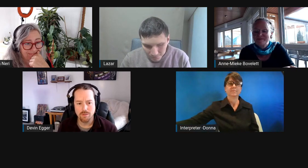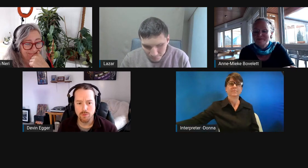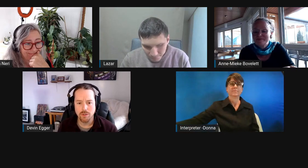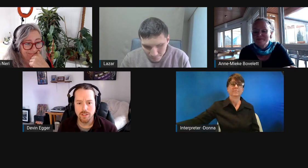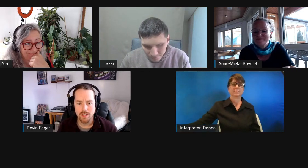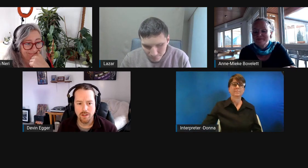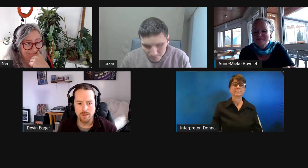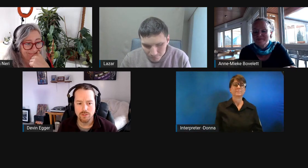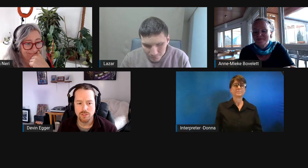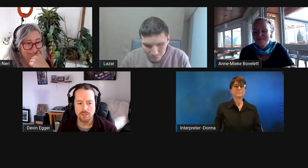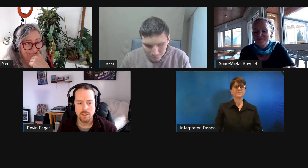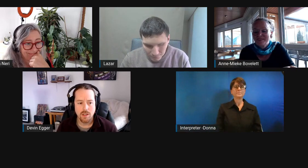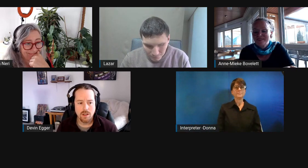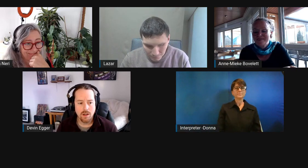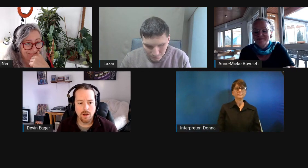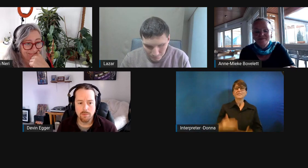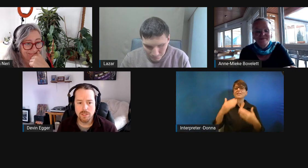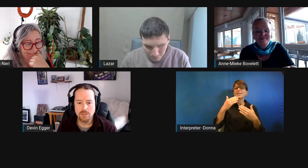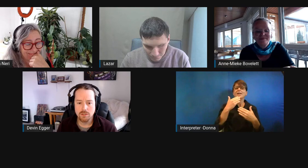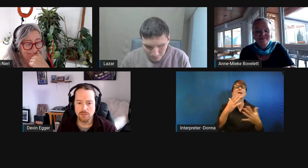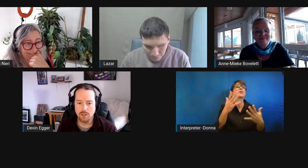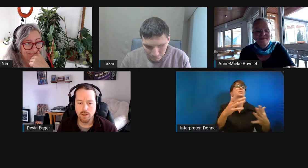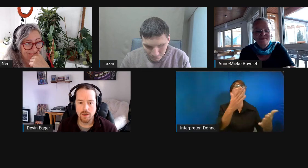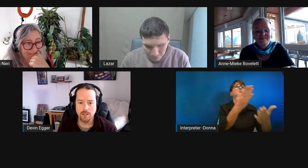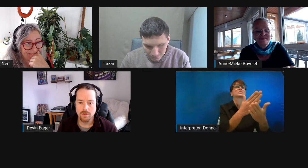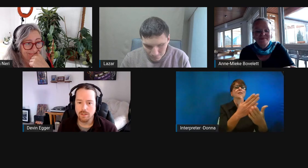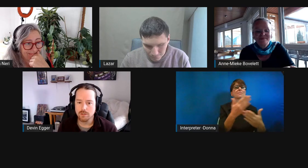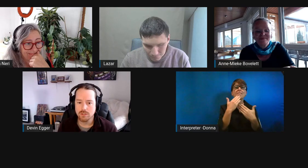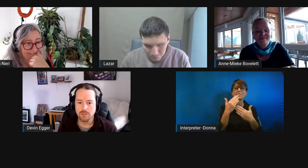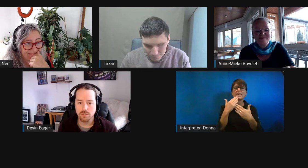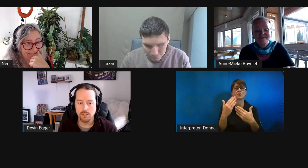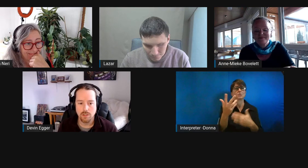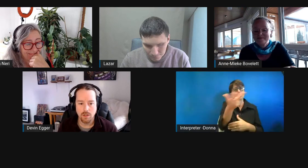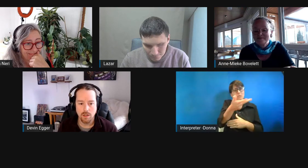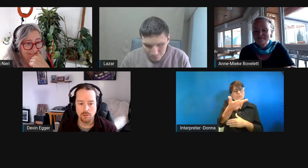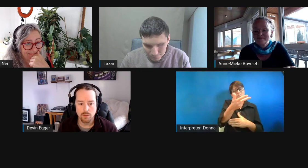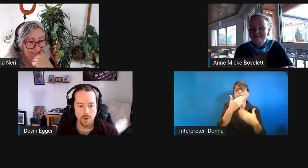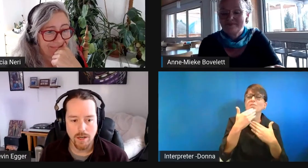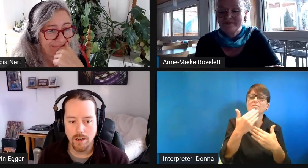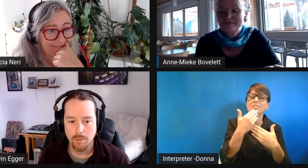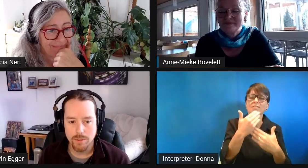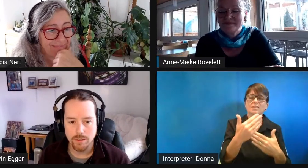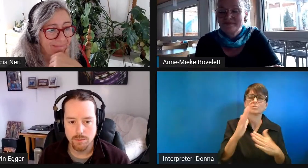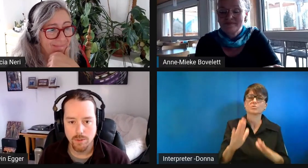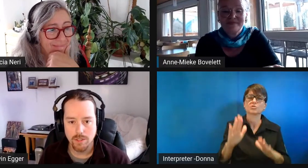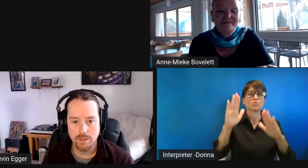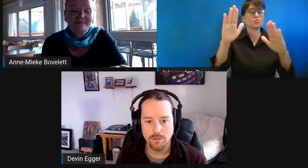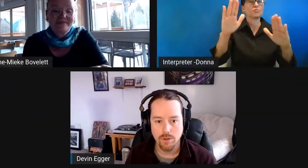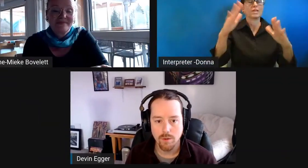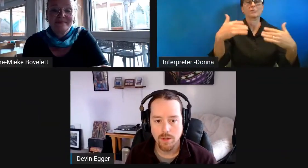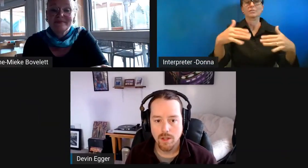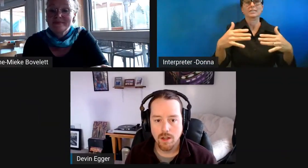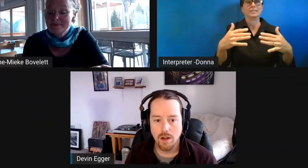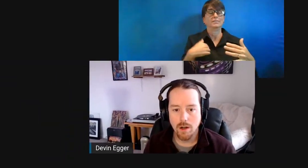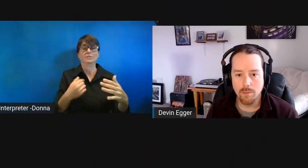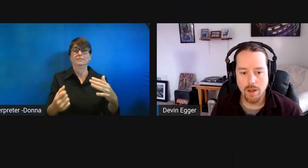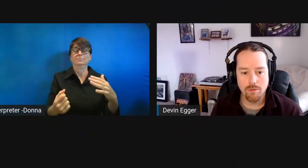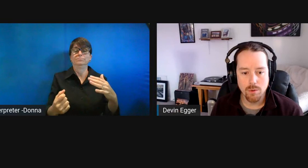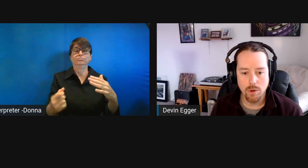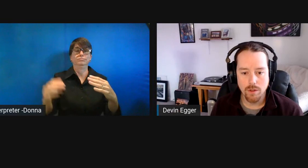Really, Piccia, Lazar, Anne, that was just such a great eye-opening experience and from everyone